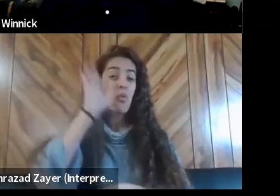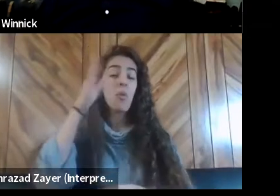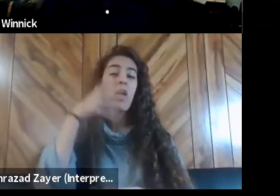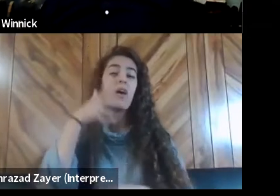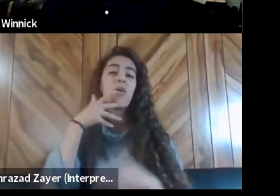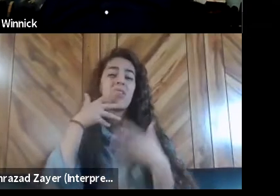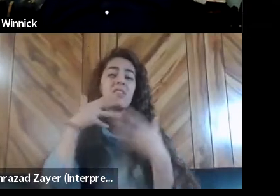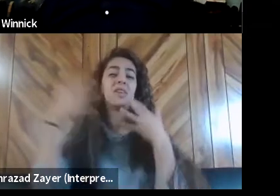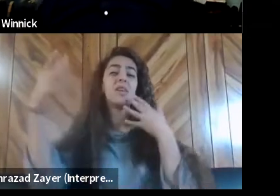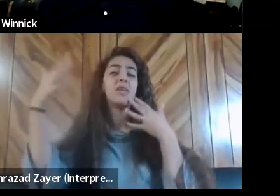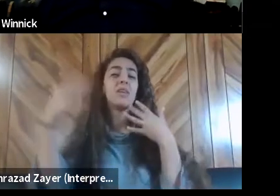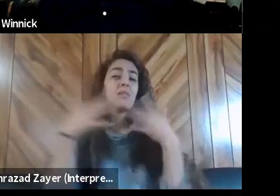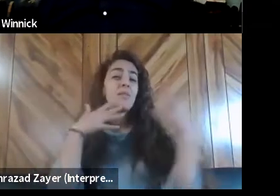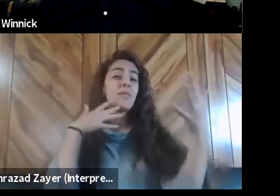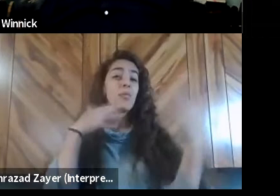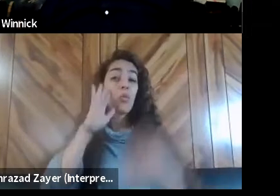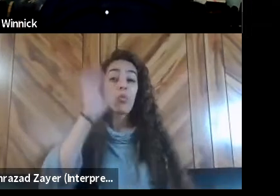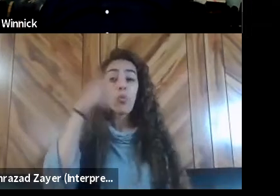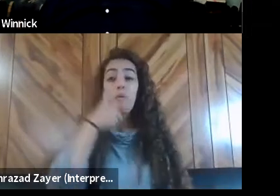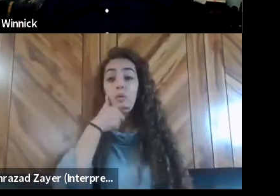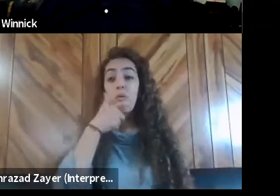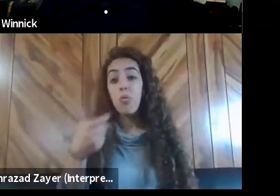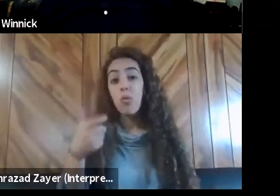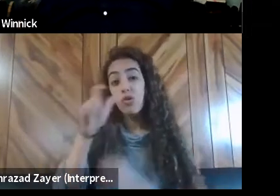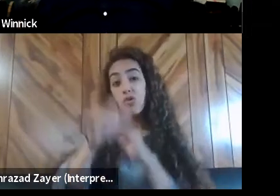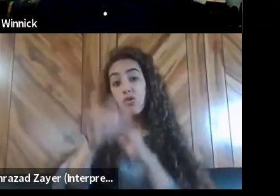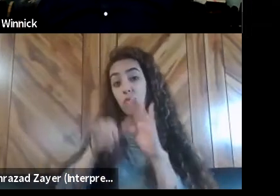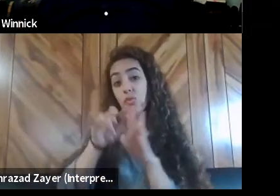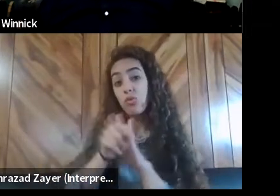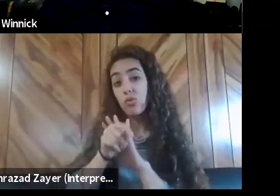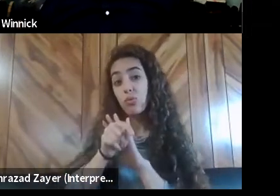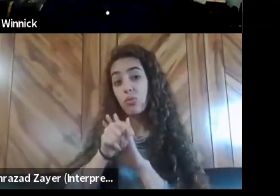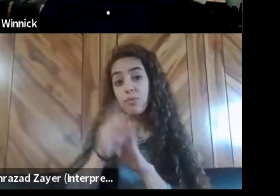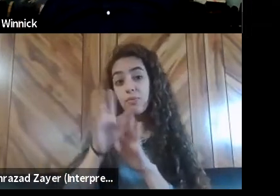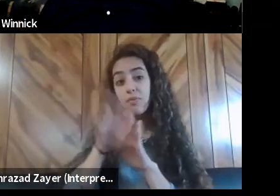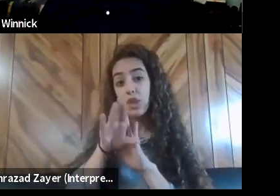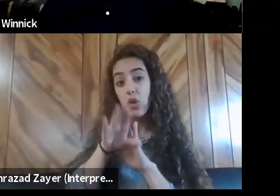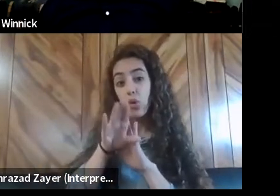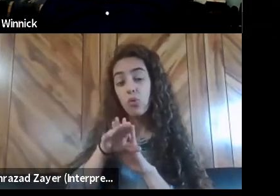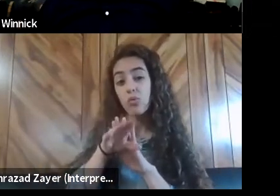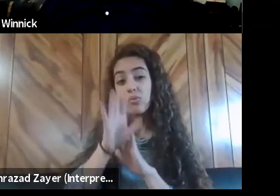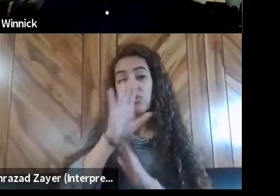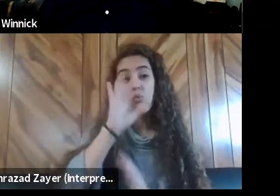YouTube videos. She before the pandemic she took ballet tap and